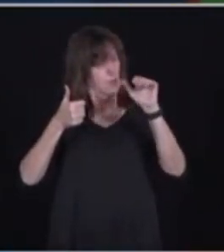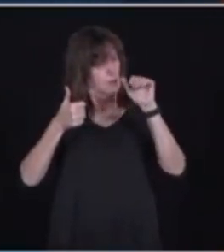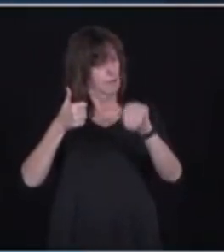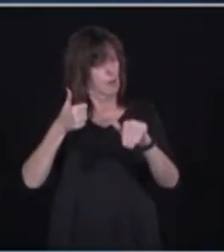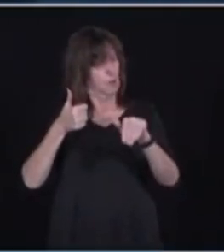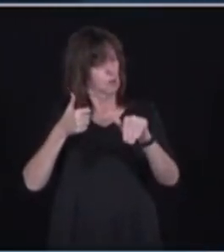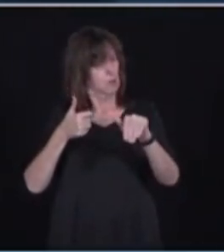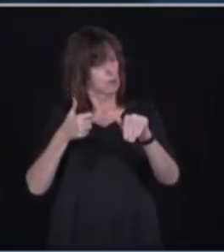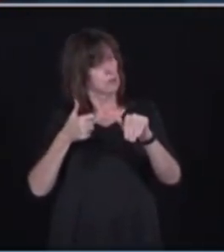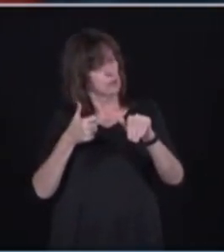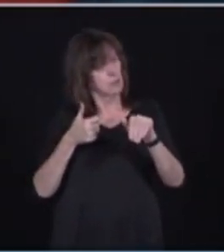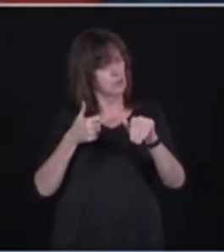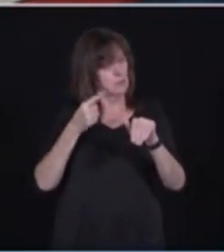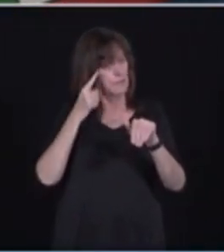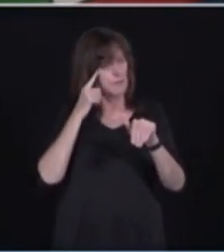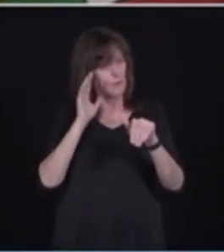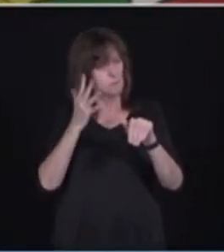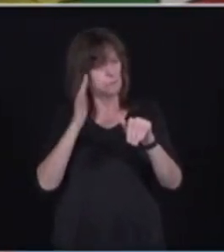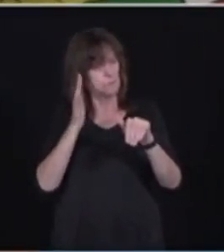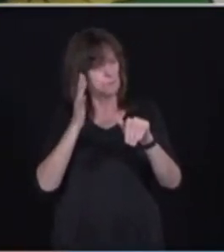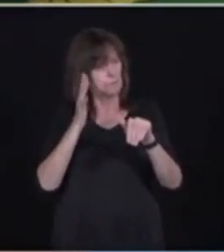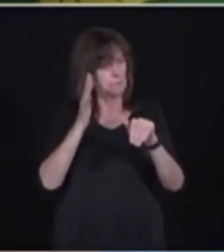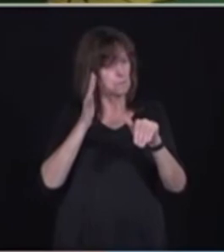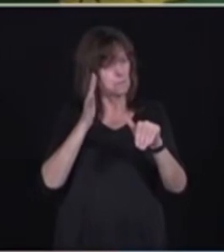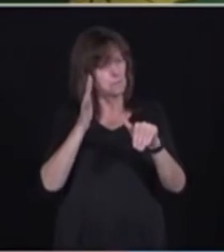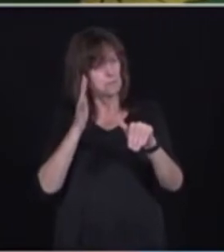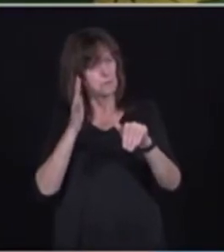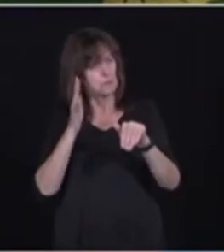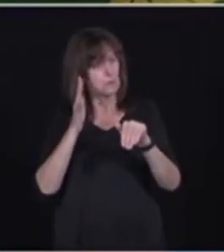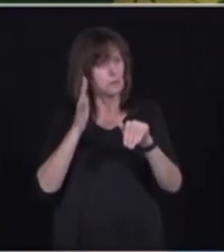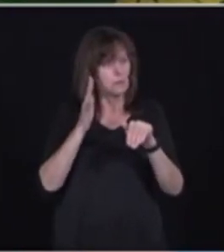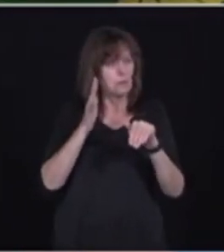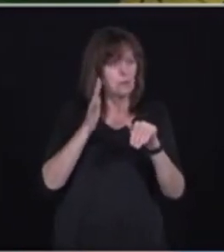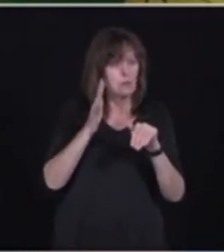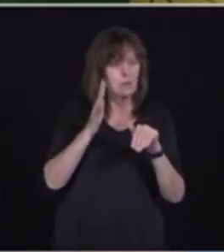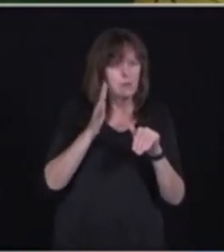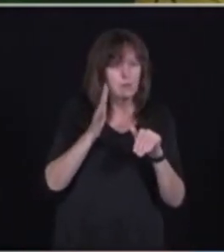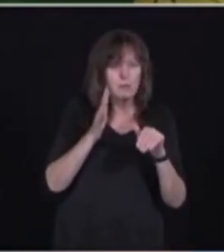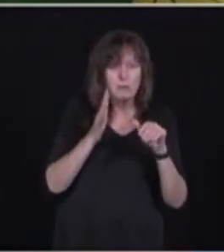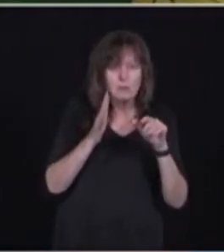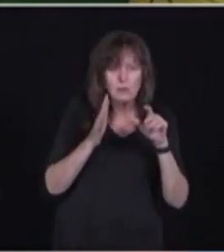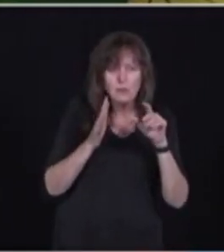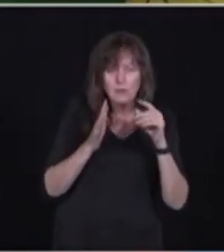my understanding is 48,000 will to Ontario, so your best case scenario, those initial